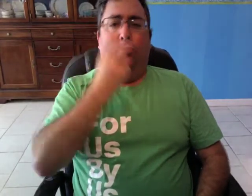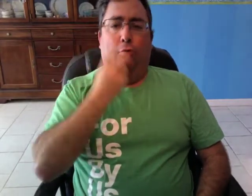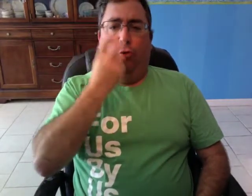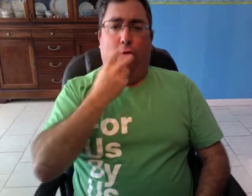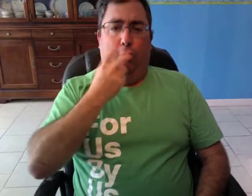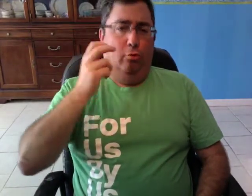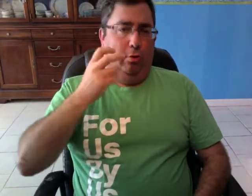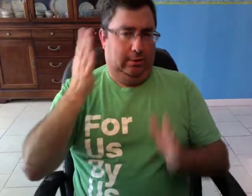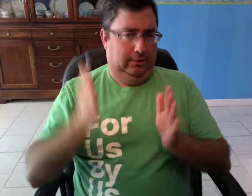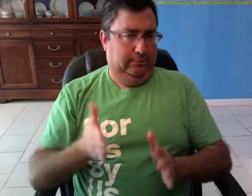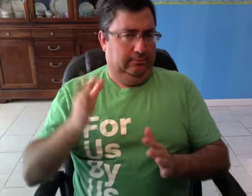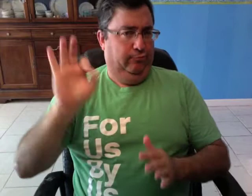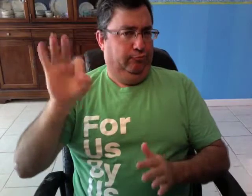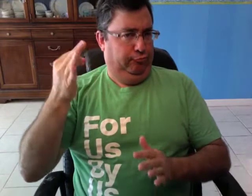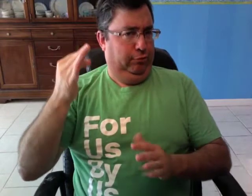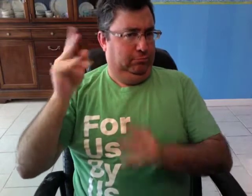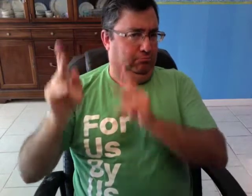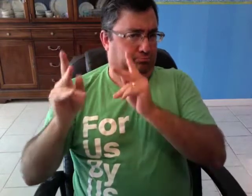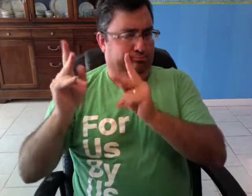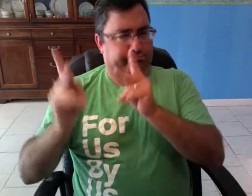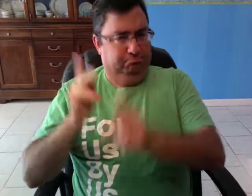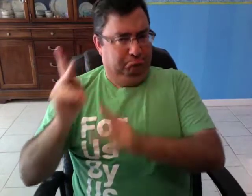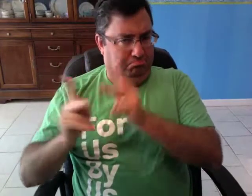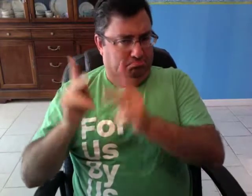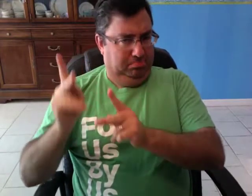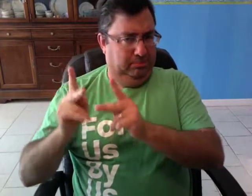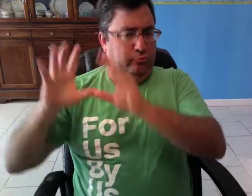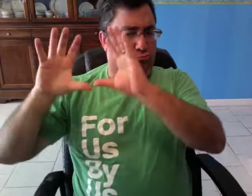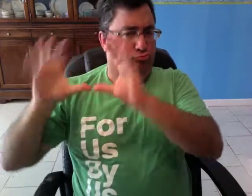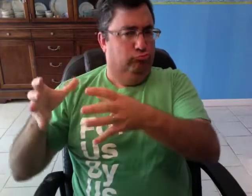In 1878, a group of about 26 French Oralists